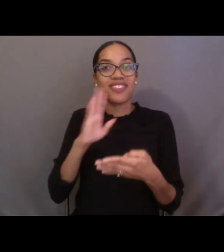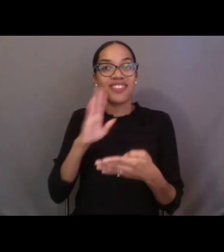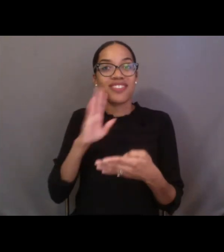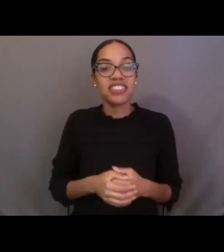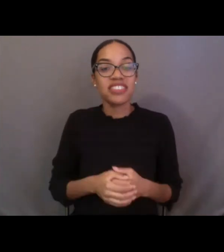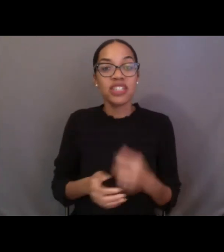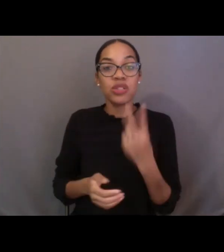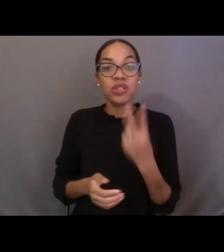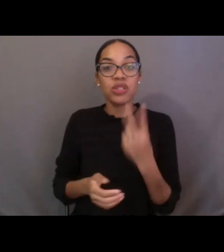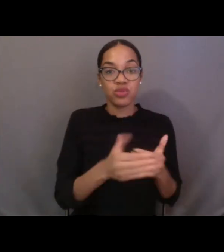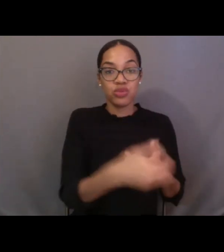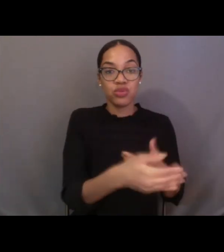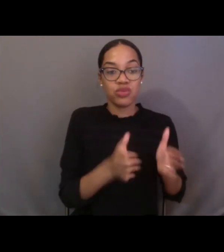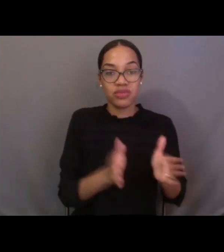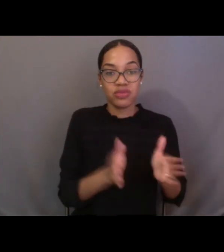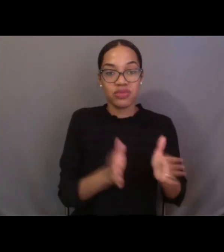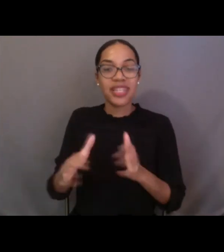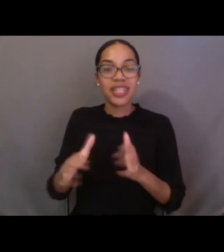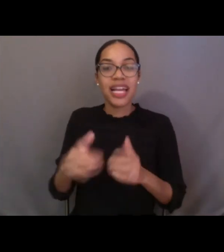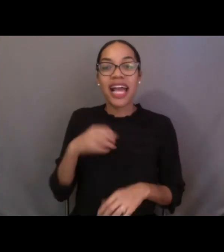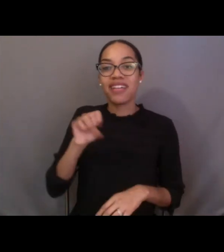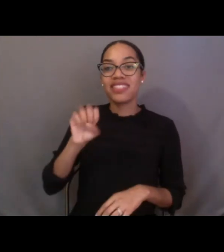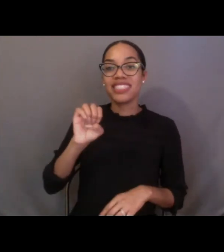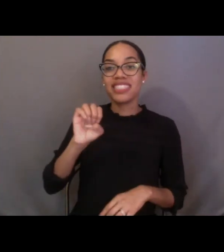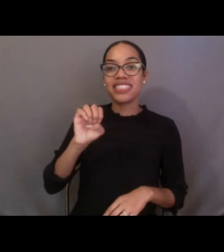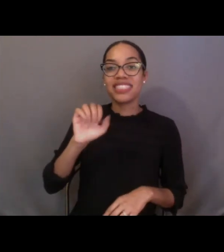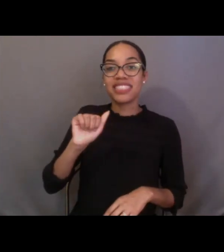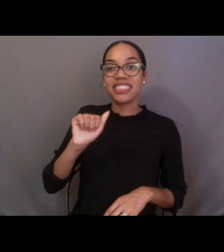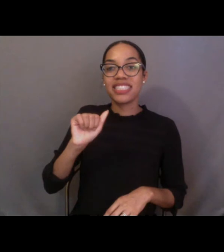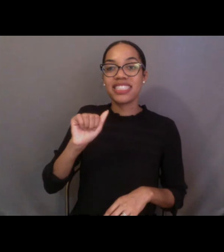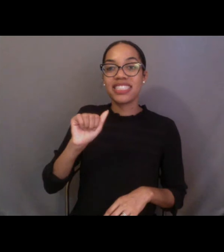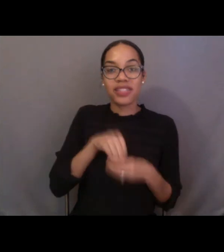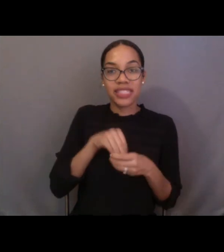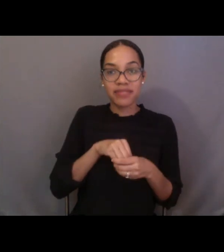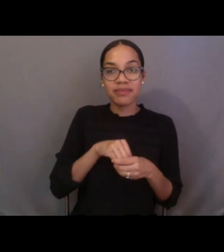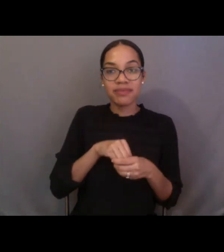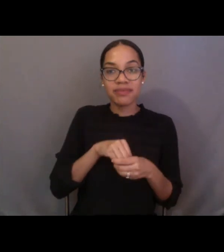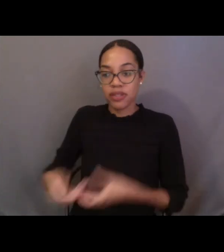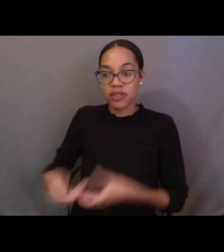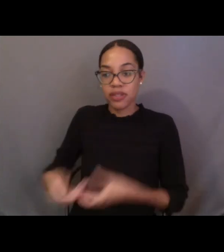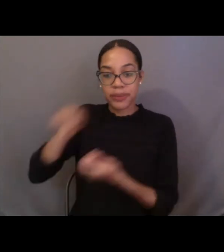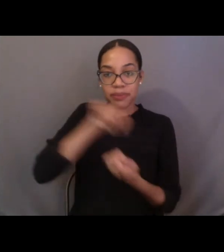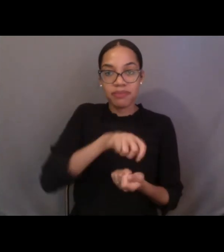and I collected this seawater this morning from Barnstable Harbor. It's the same water in both tanks.